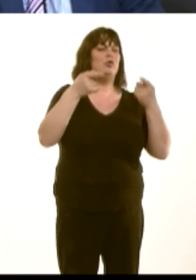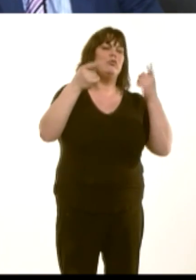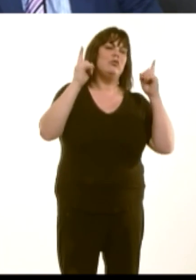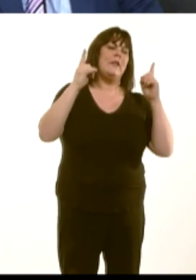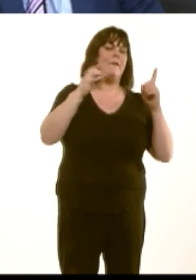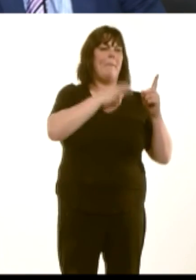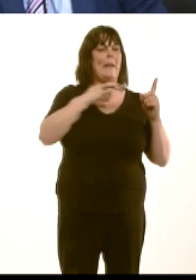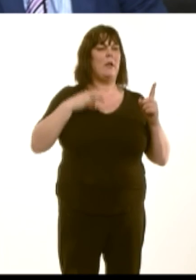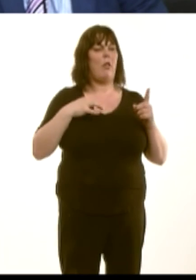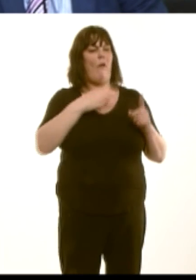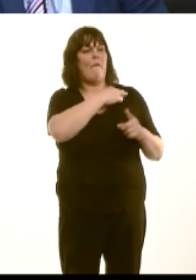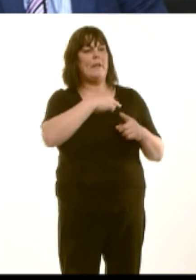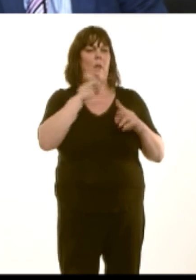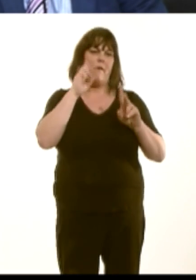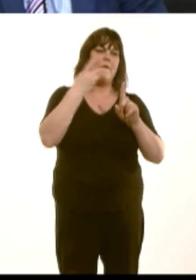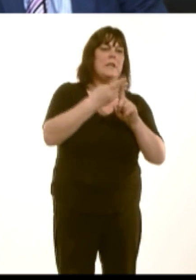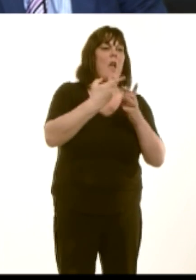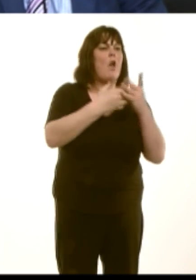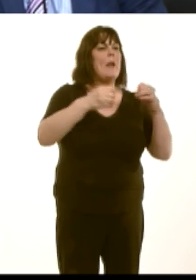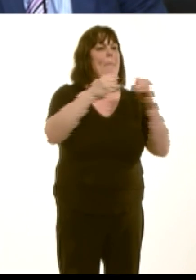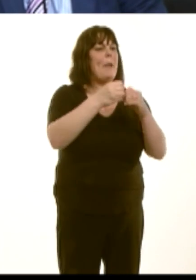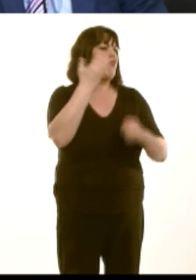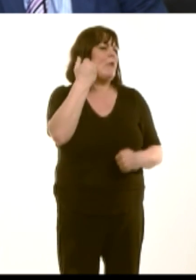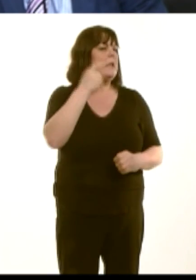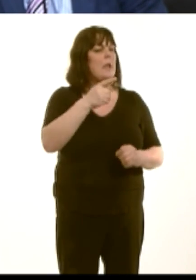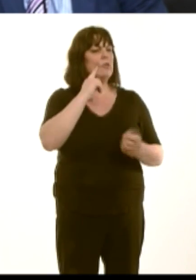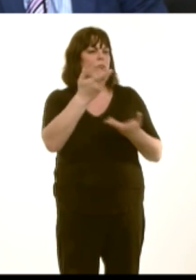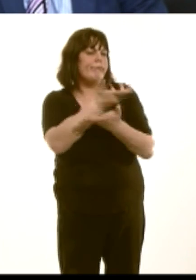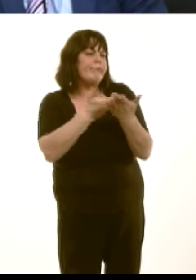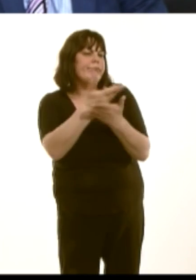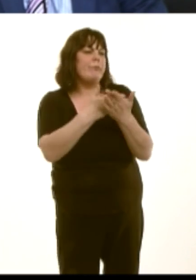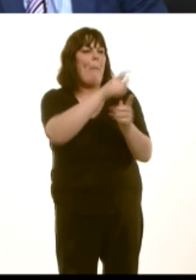the RNIB very recently to meet with patients and listen to their concerns.